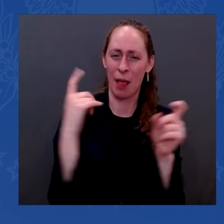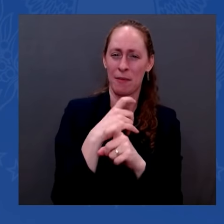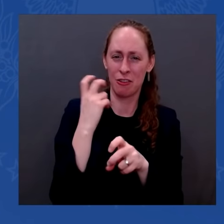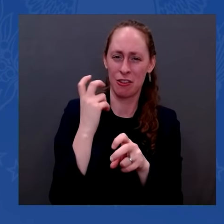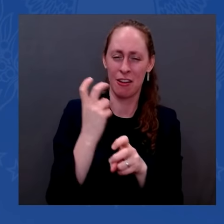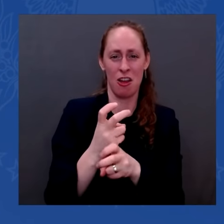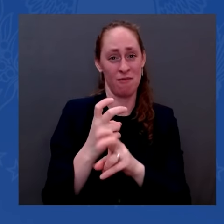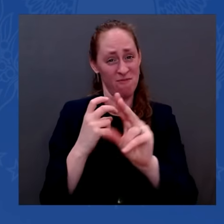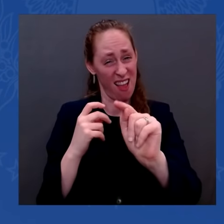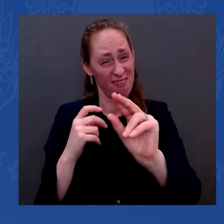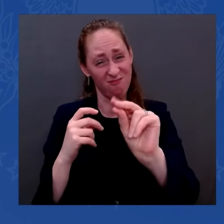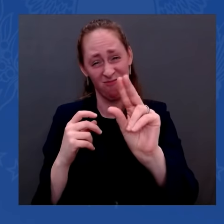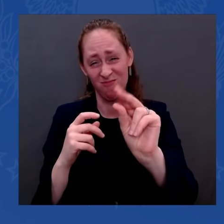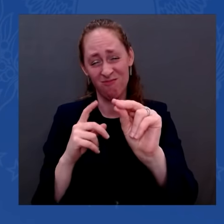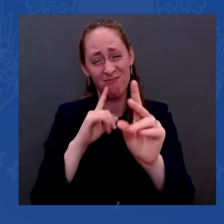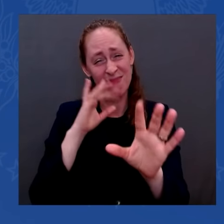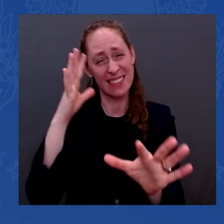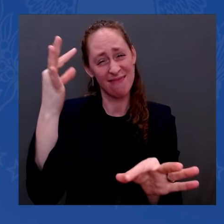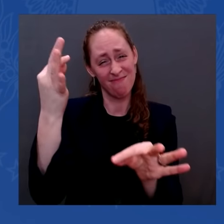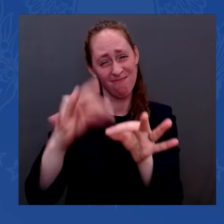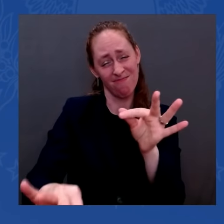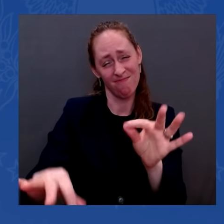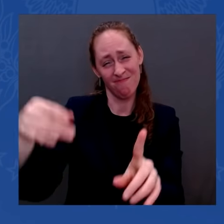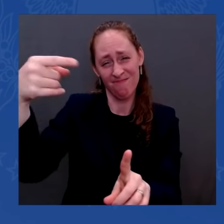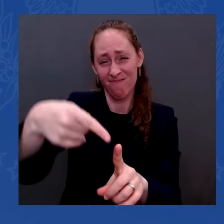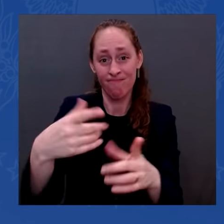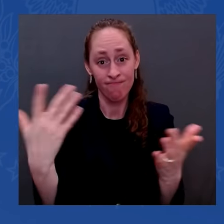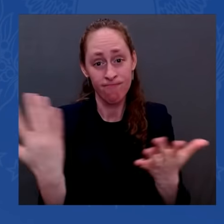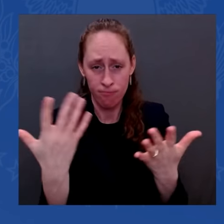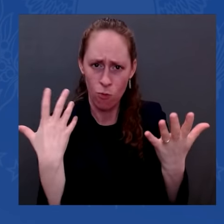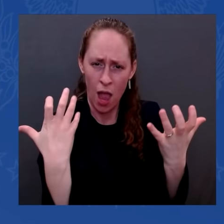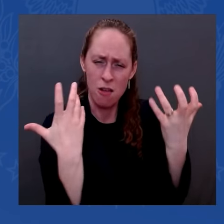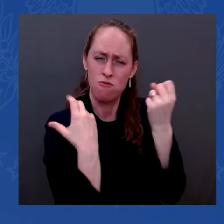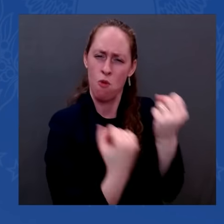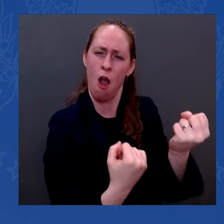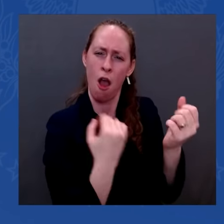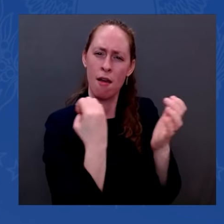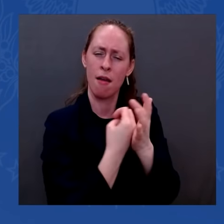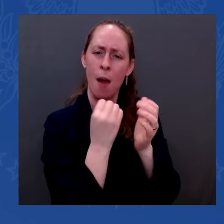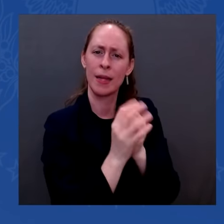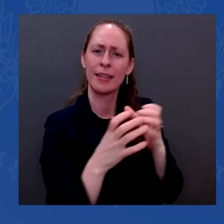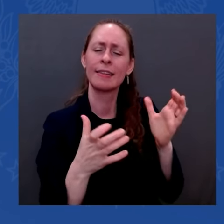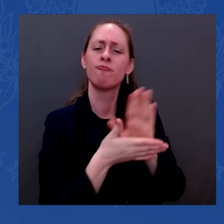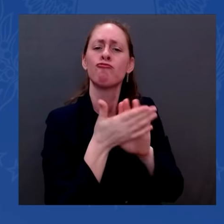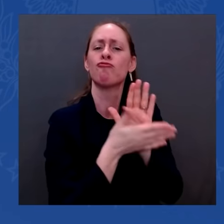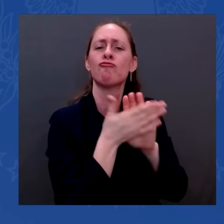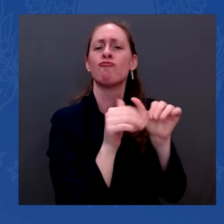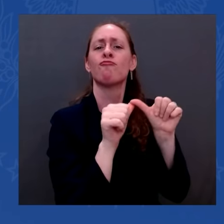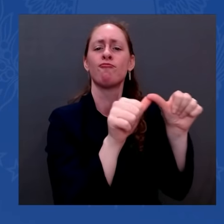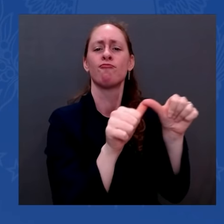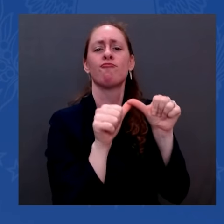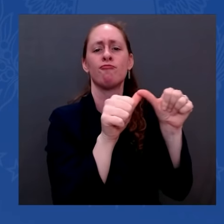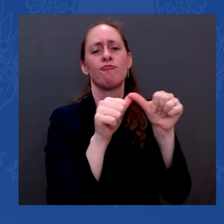we need a future that's made in America. Almost exactly a year ago, I issued an executive order